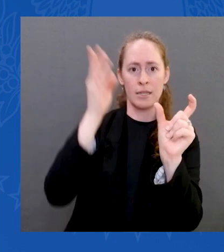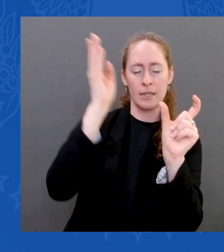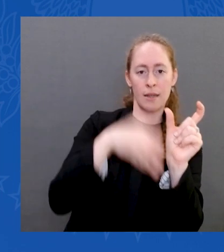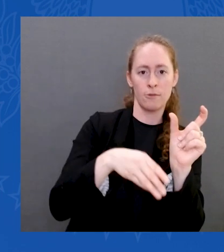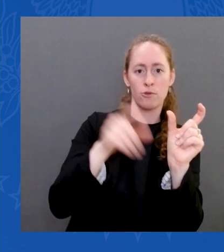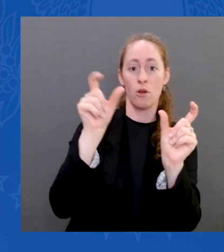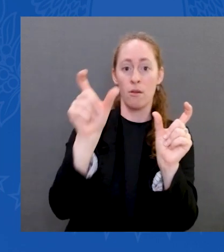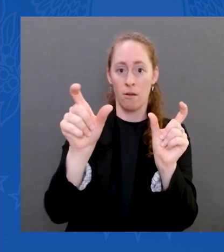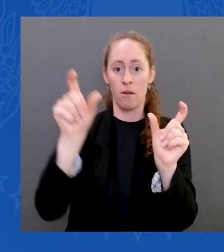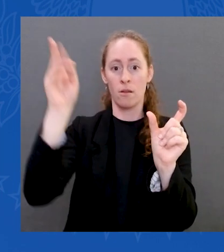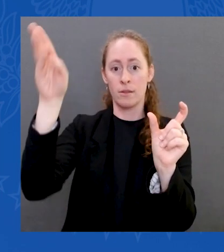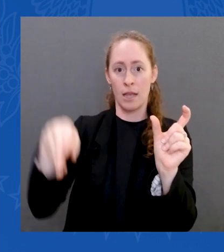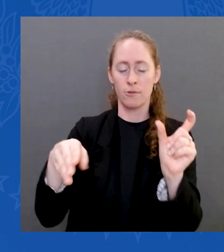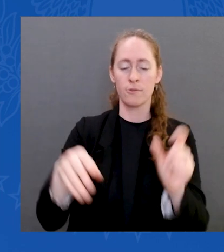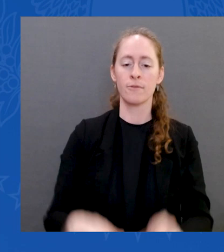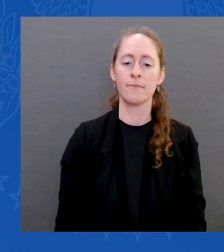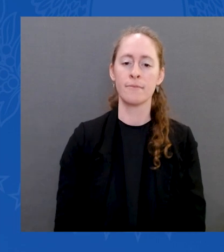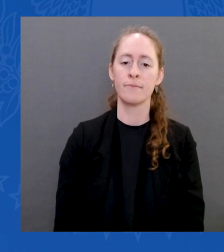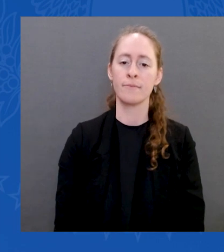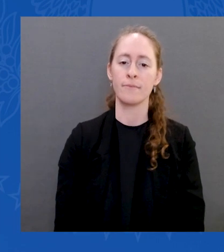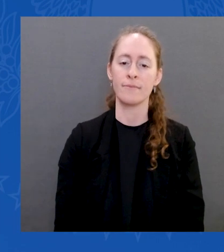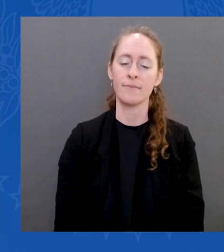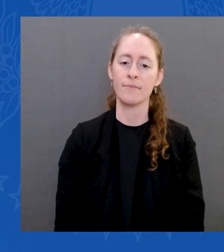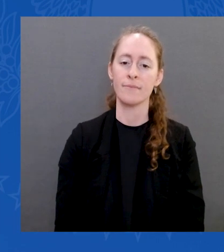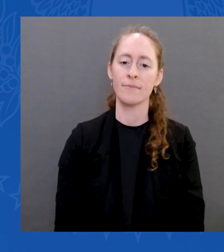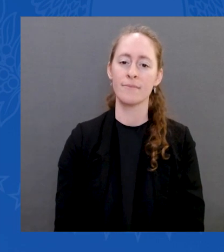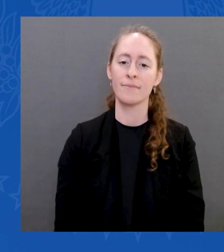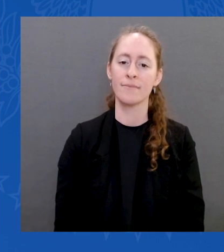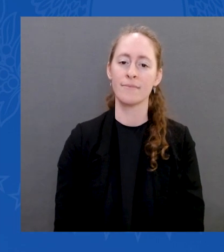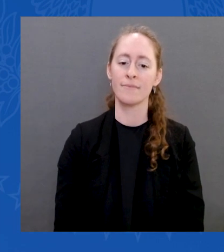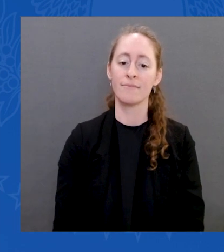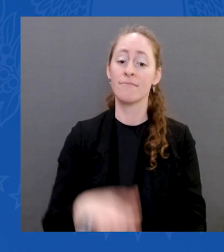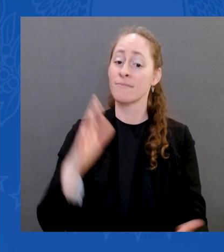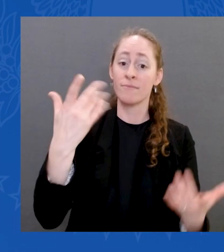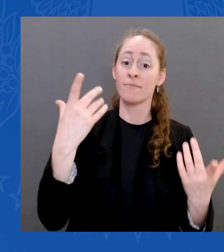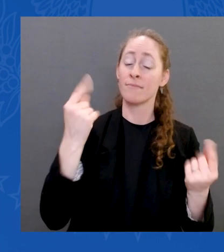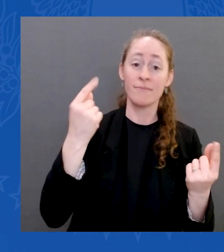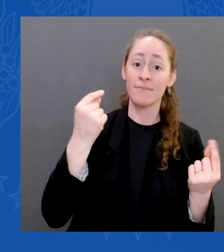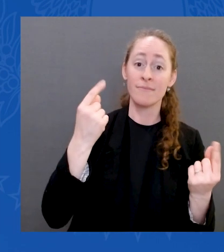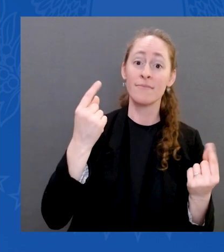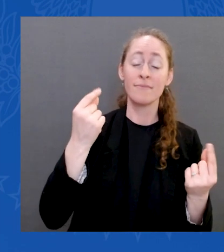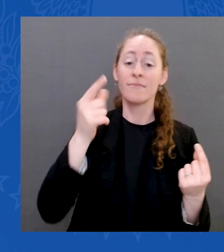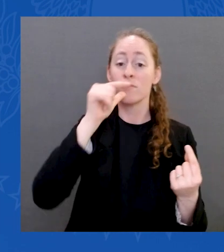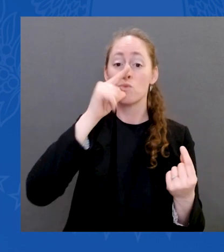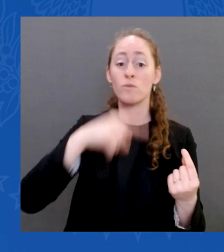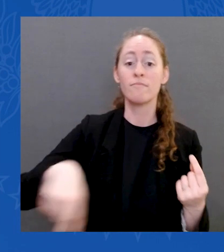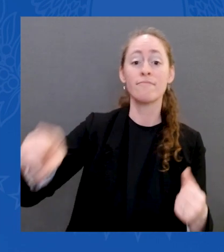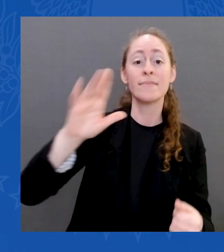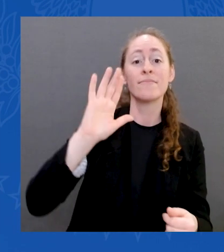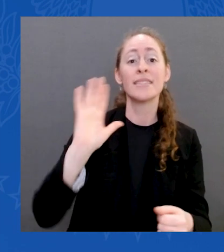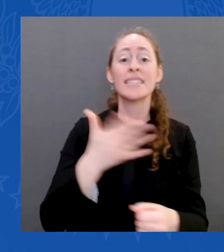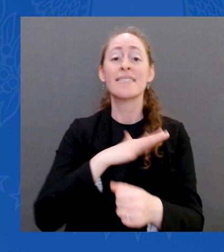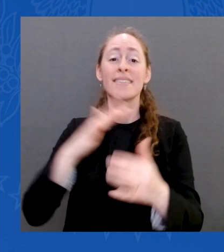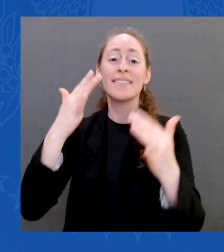entertainers and singers can sing like a nightingale but can't talk, can't speak.